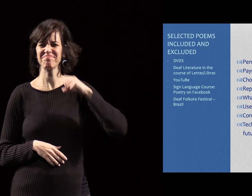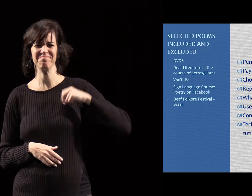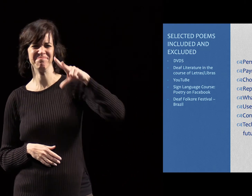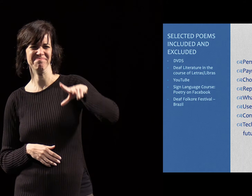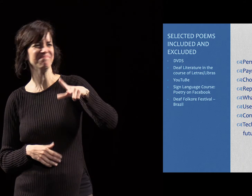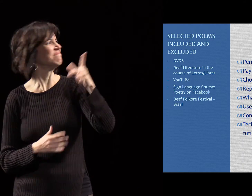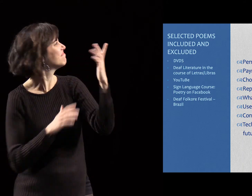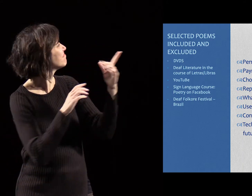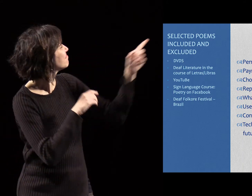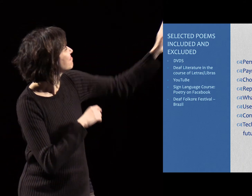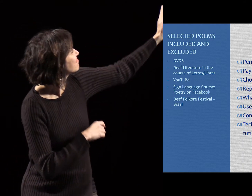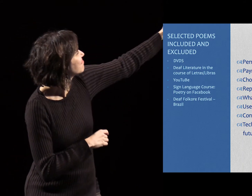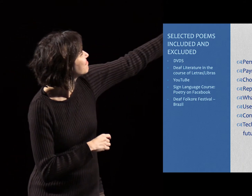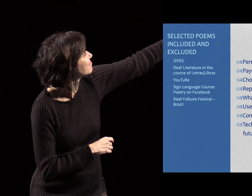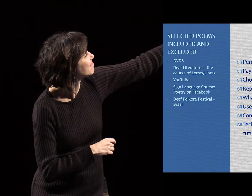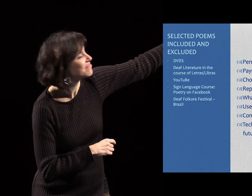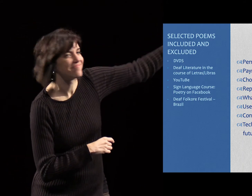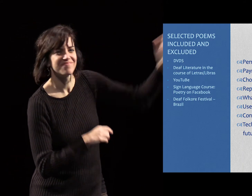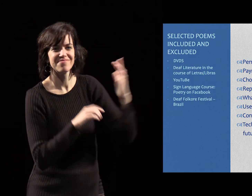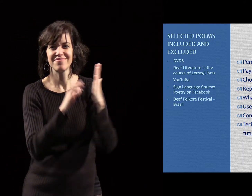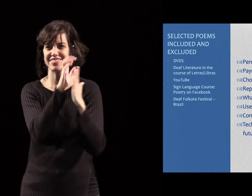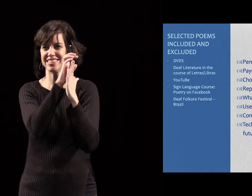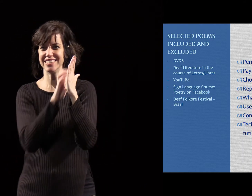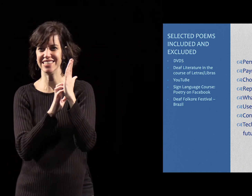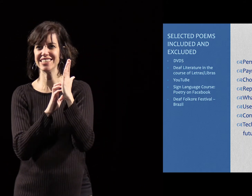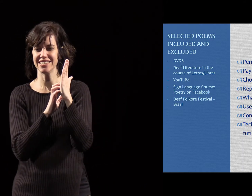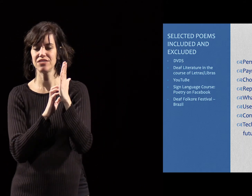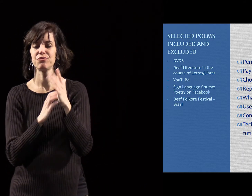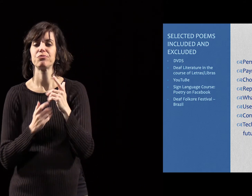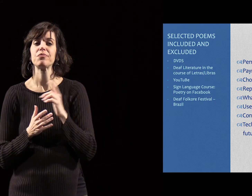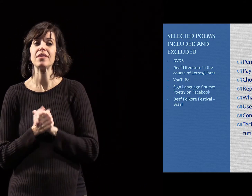the use of Portuguese and the matter of titles.